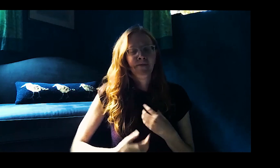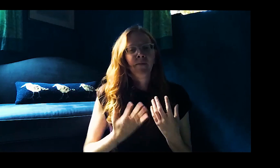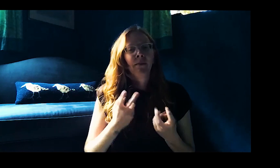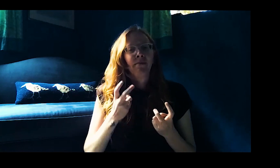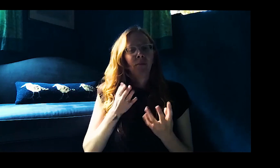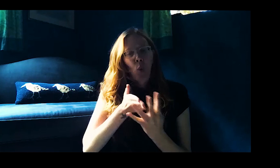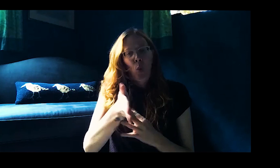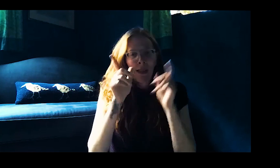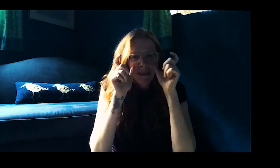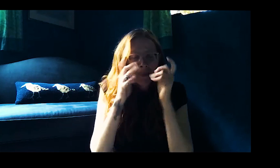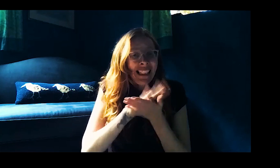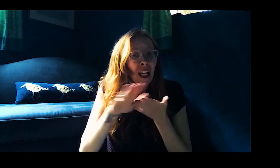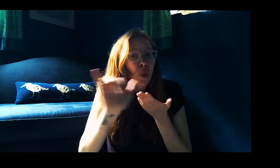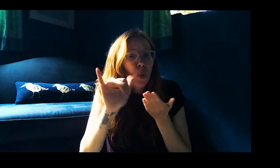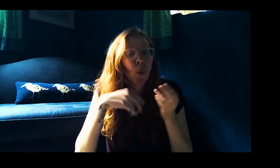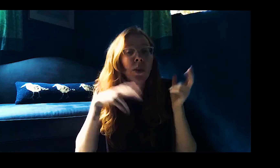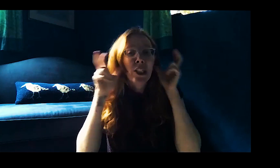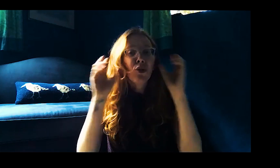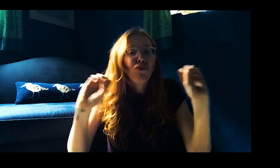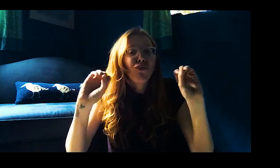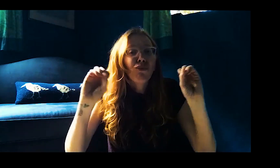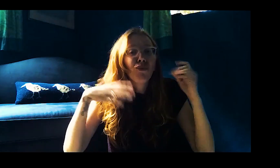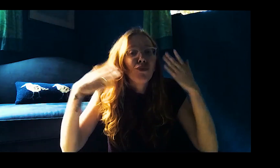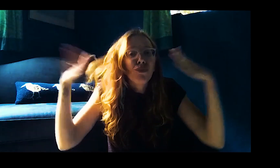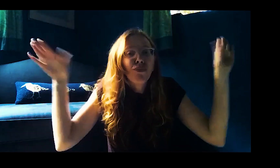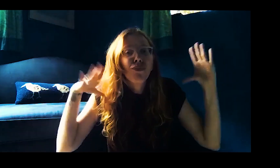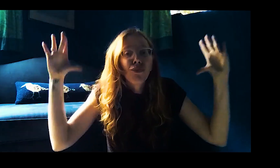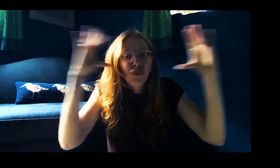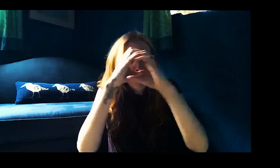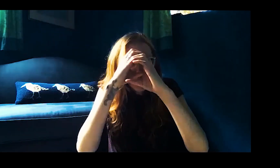does come out through the lens, and it is nice to not have to be distracted by